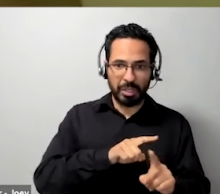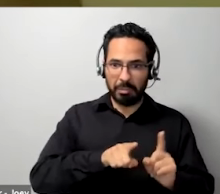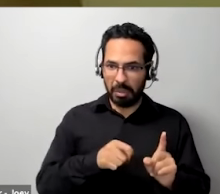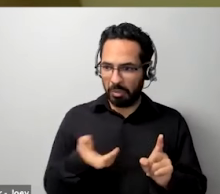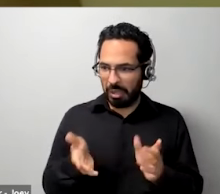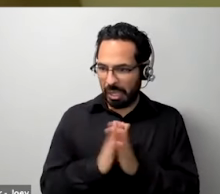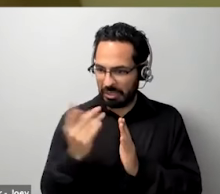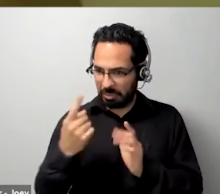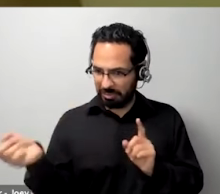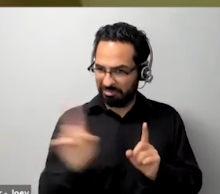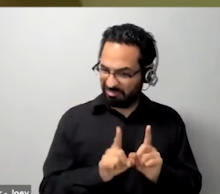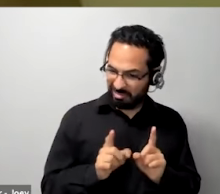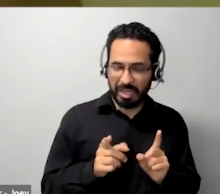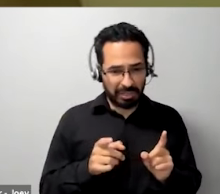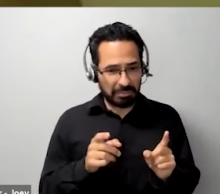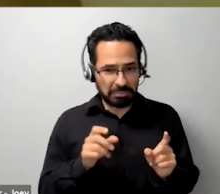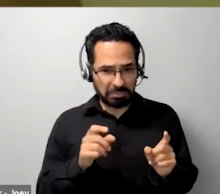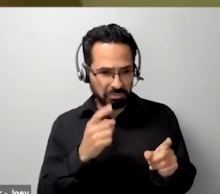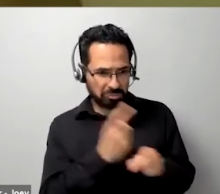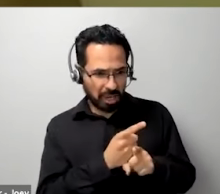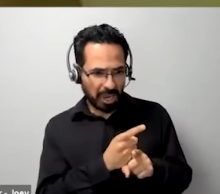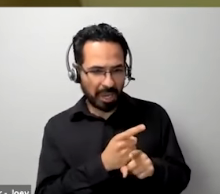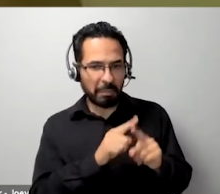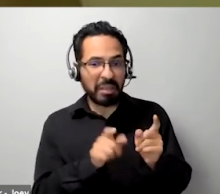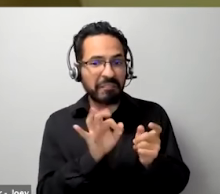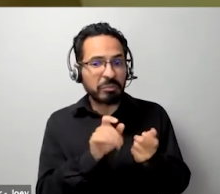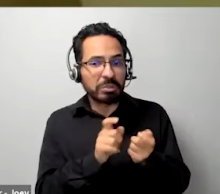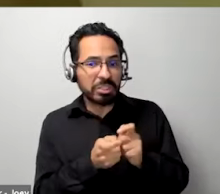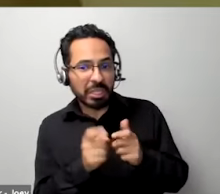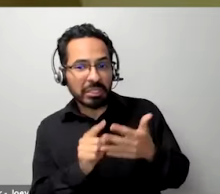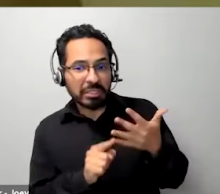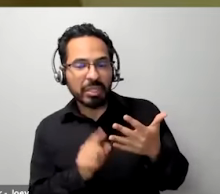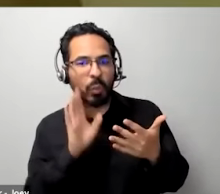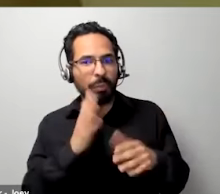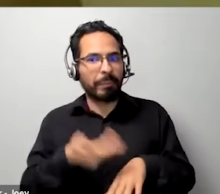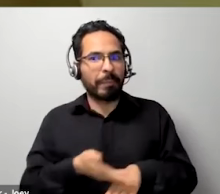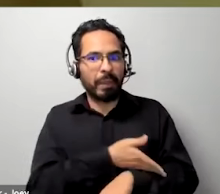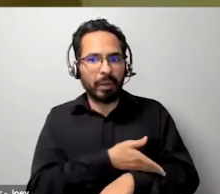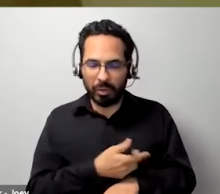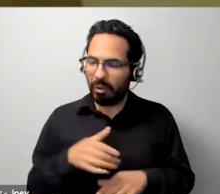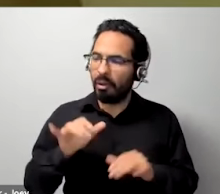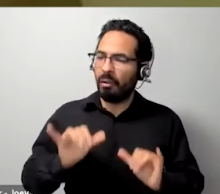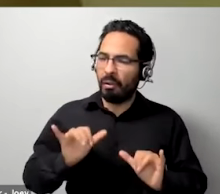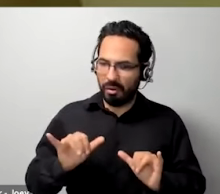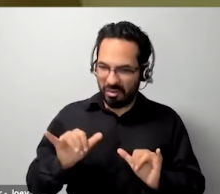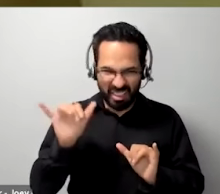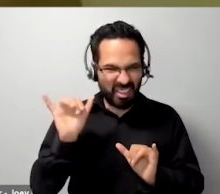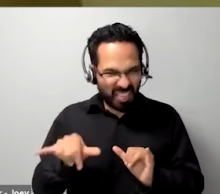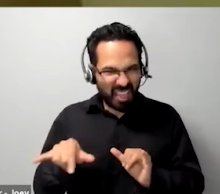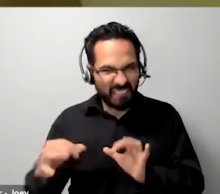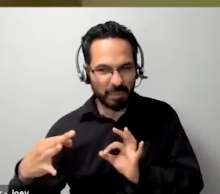and say, "Well, it does do that, but you know, if you change this or that, it'd actually be so much better." And that's the feedback we are always searching for,